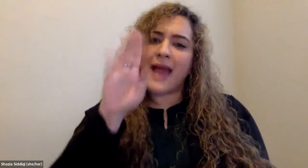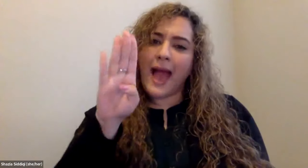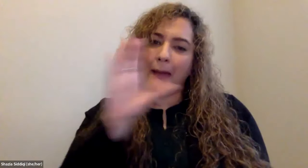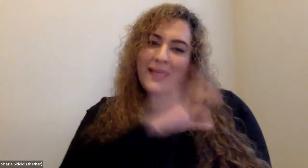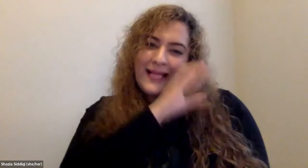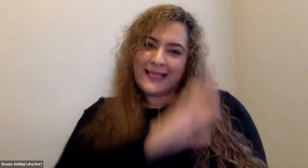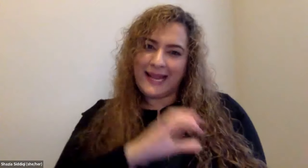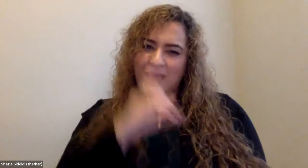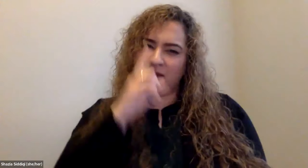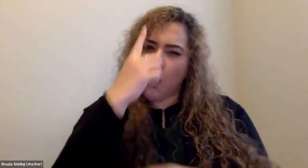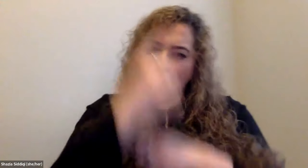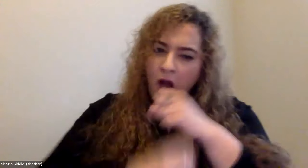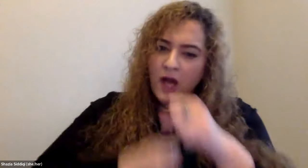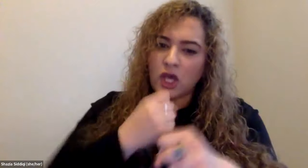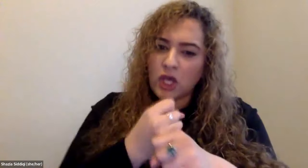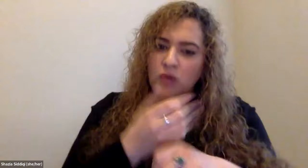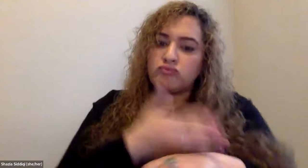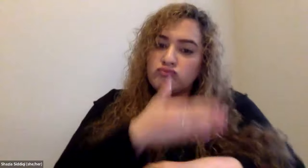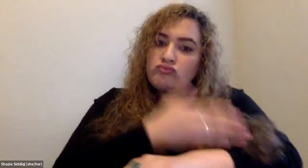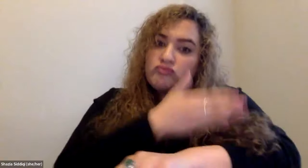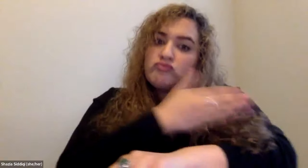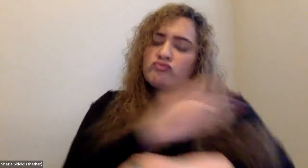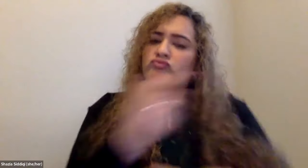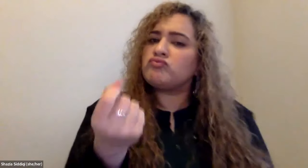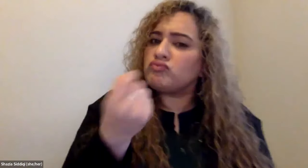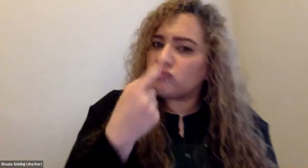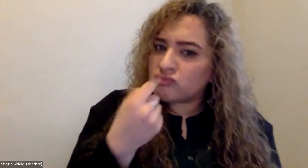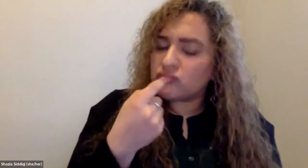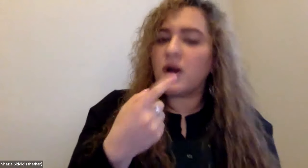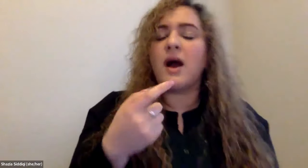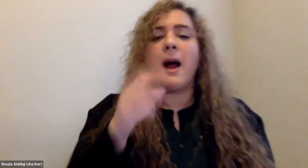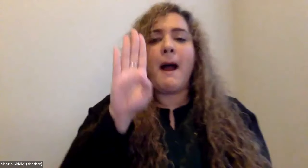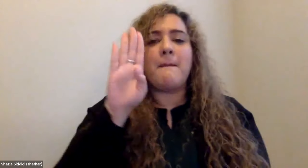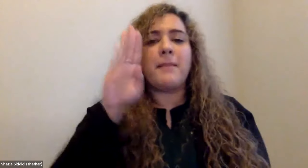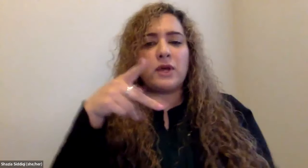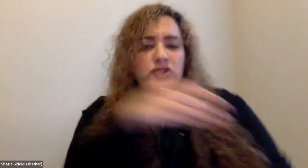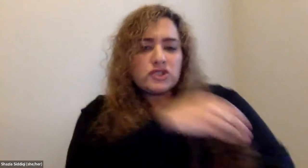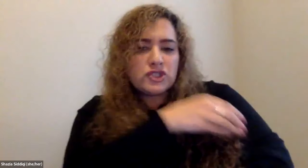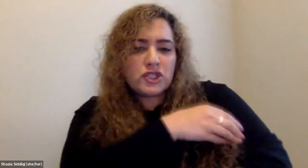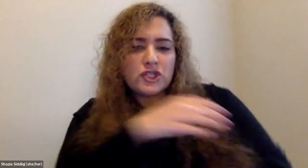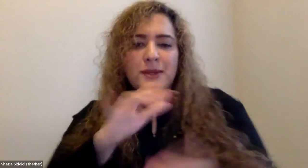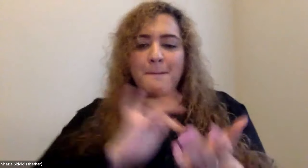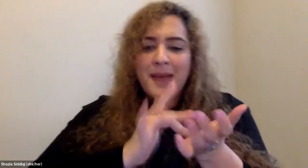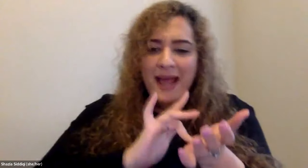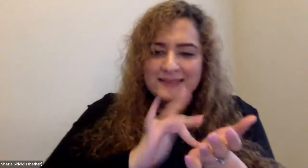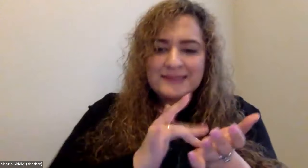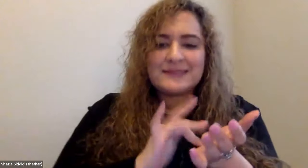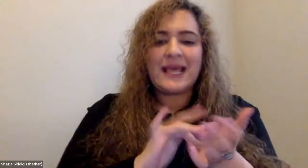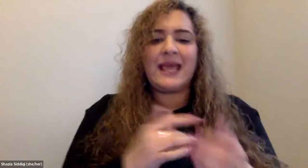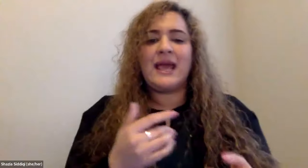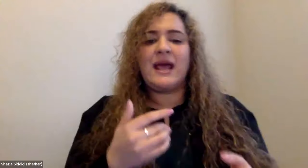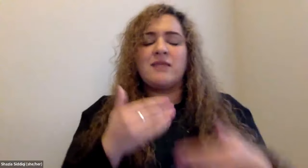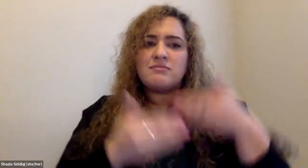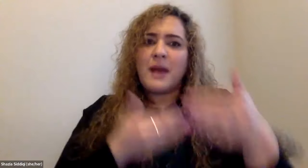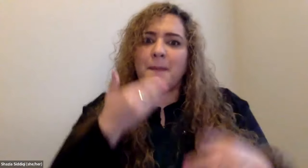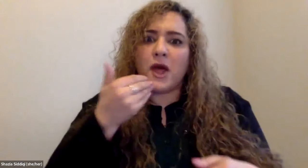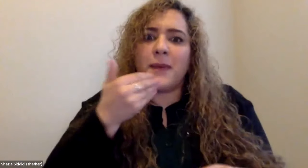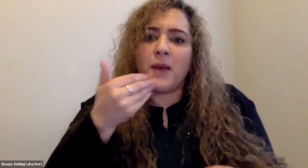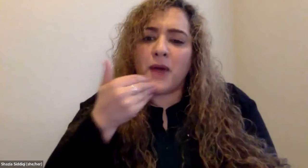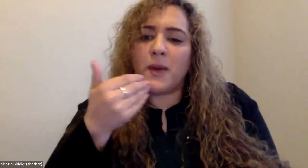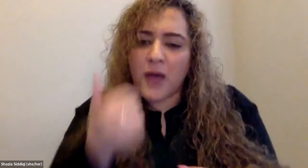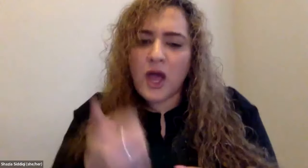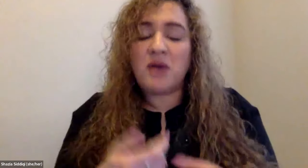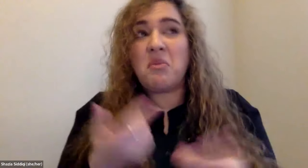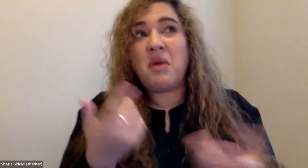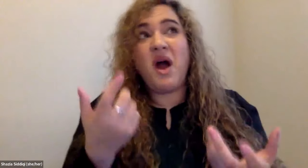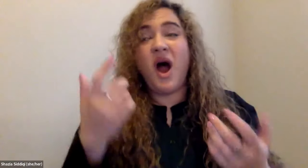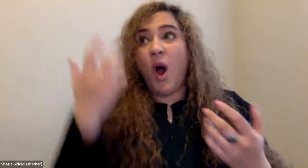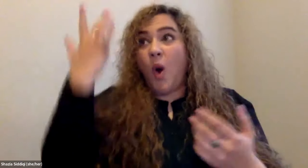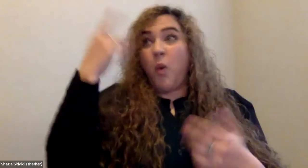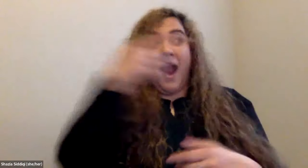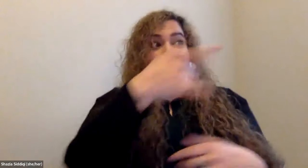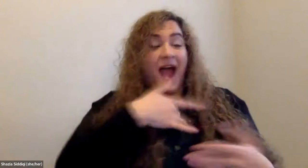Cristine Saunders: And then pull that back out so he went to the cardiac rehab clinic for a year got better was taking blood pressure medication and he seemed to be getting better and better.